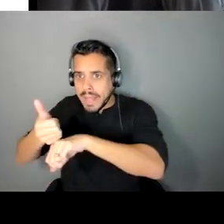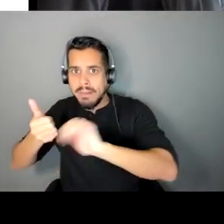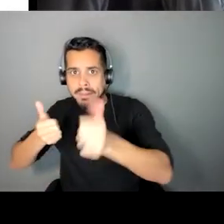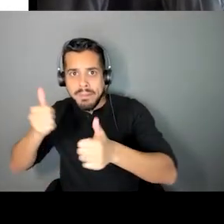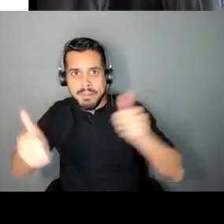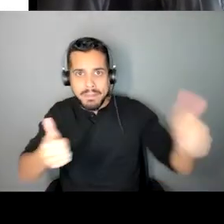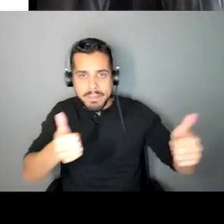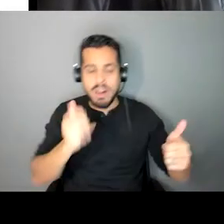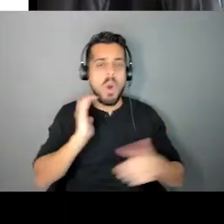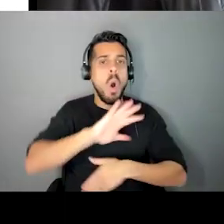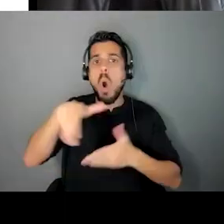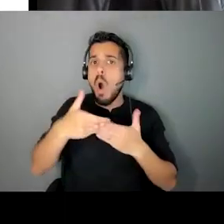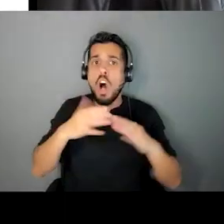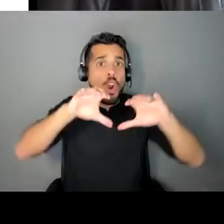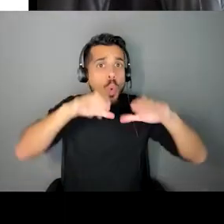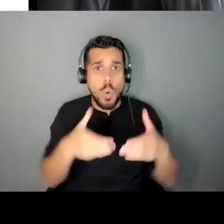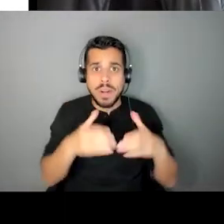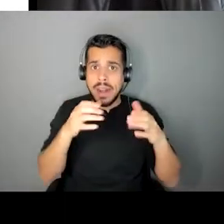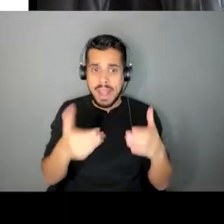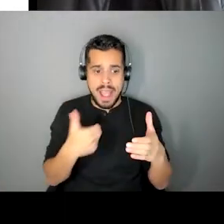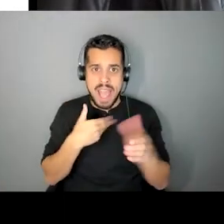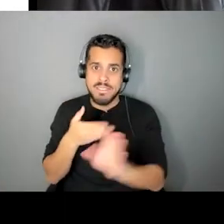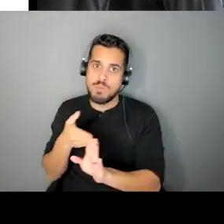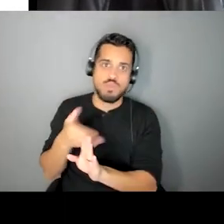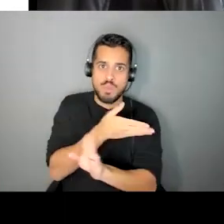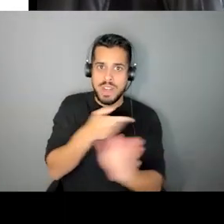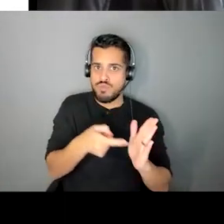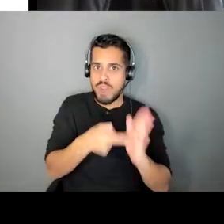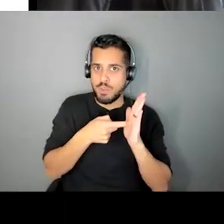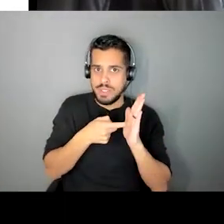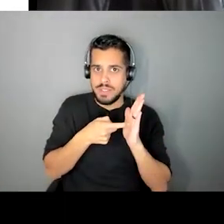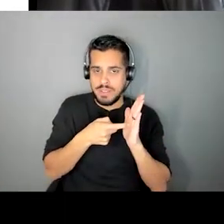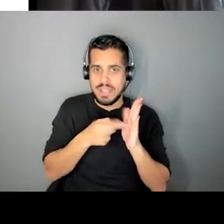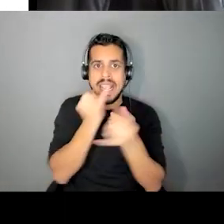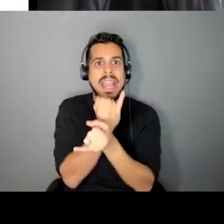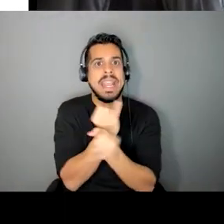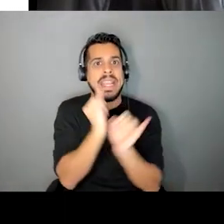Every one of our courses start out with a prerequisite independent study module.